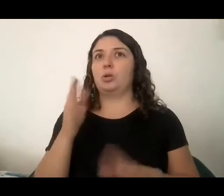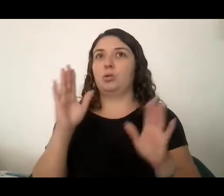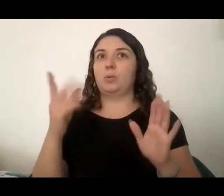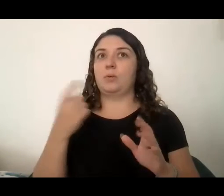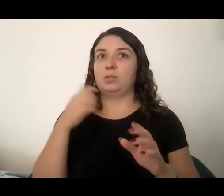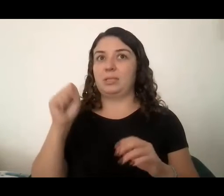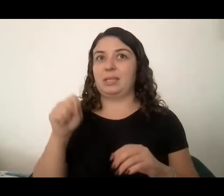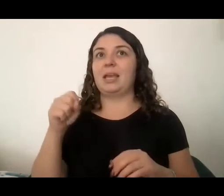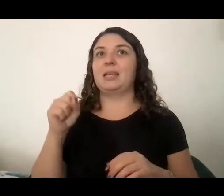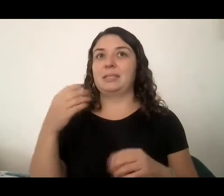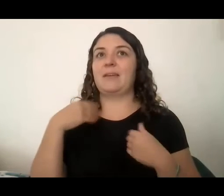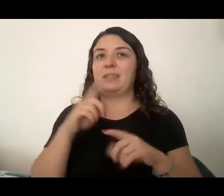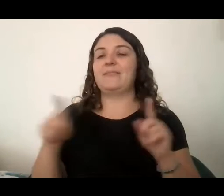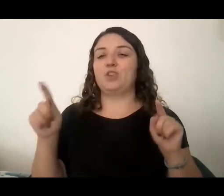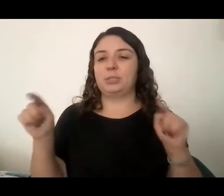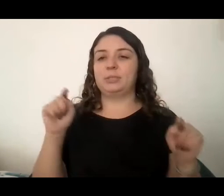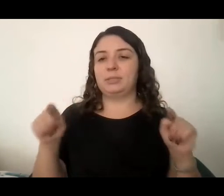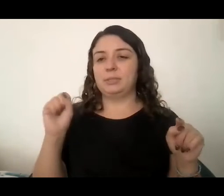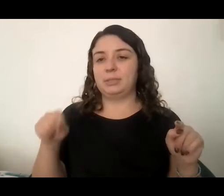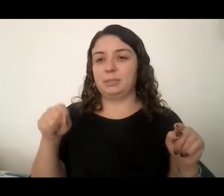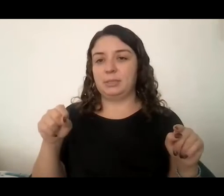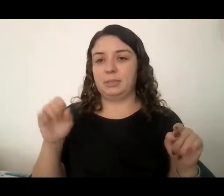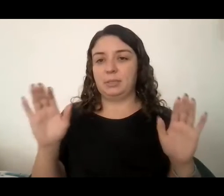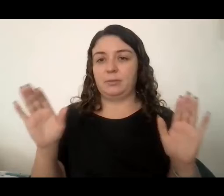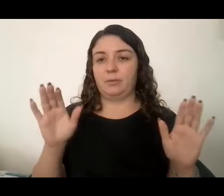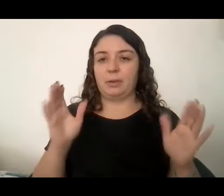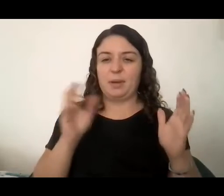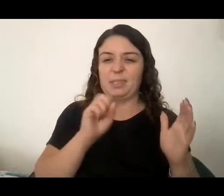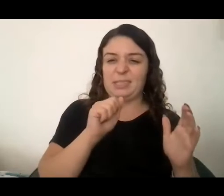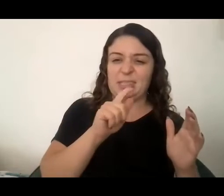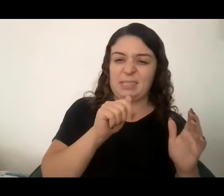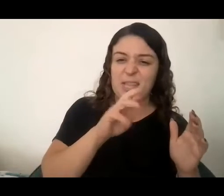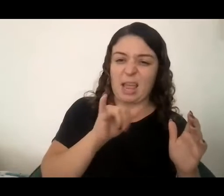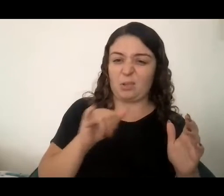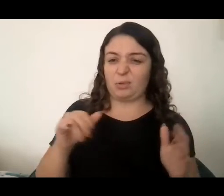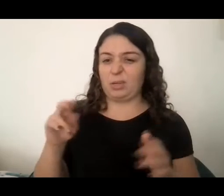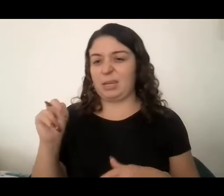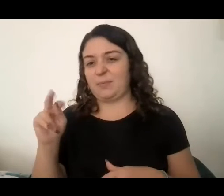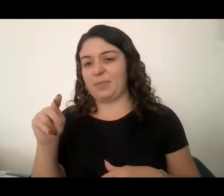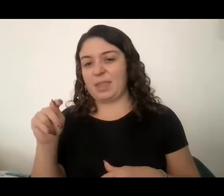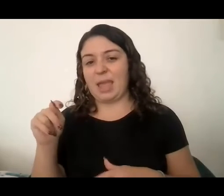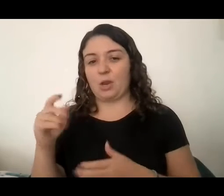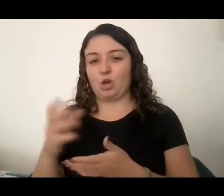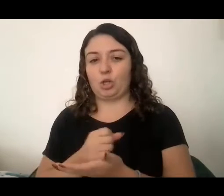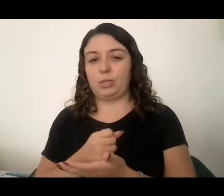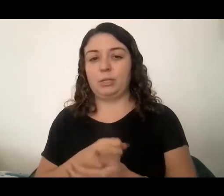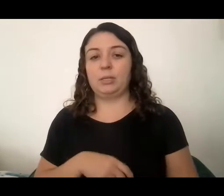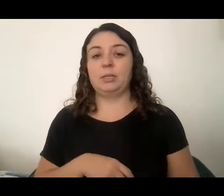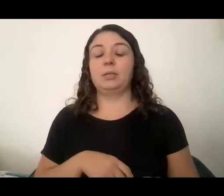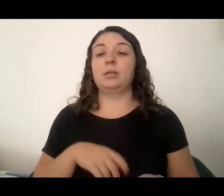there is some difference. So when you most the vast majority, statistically, the vast majority